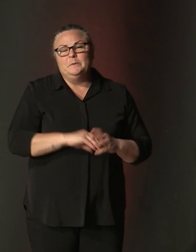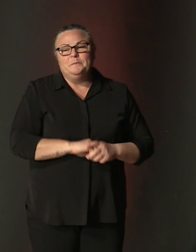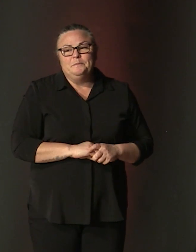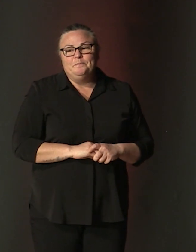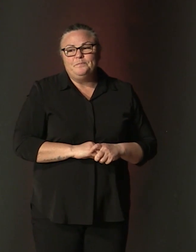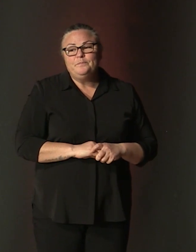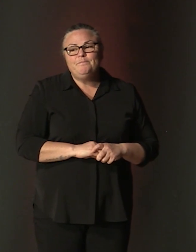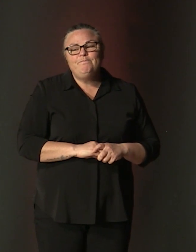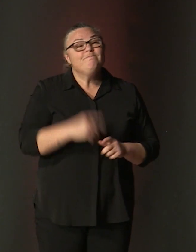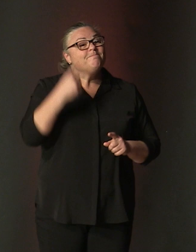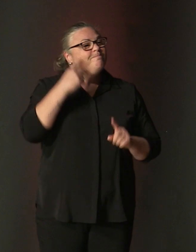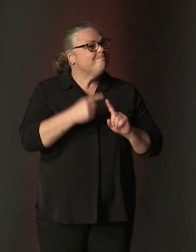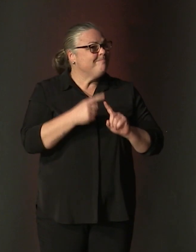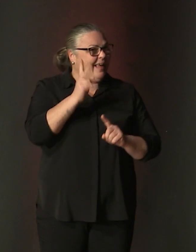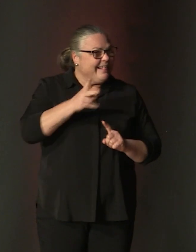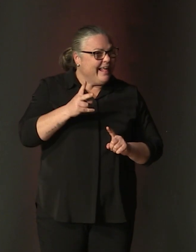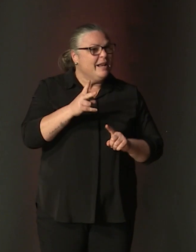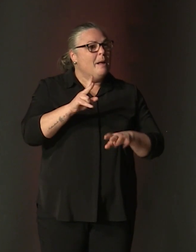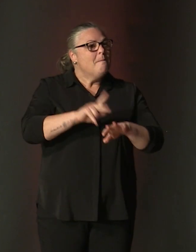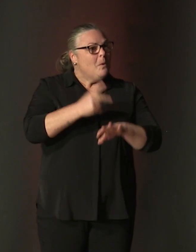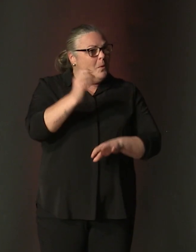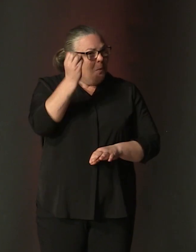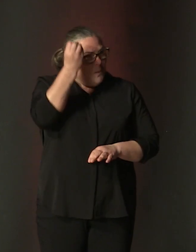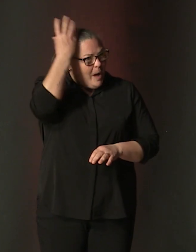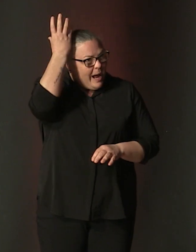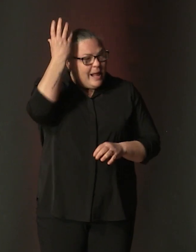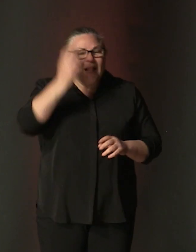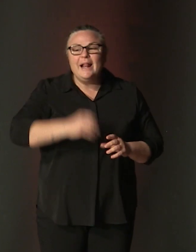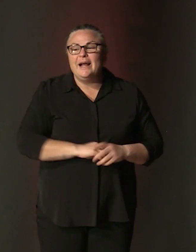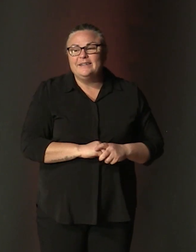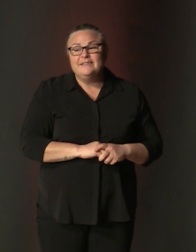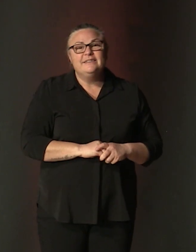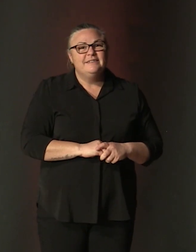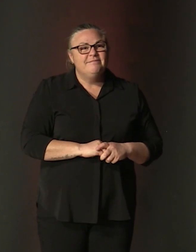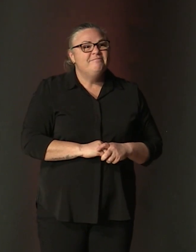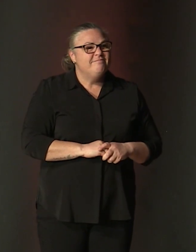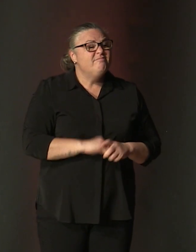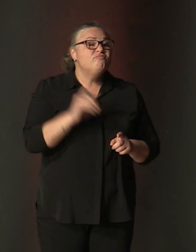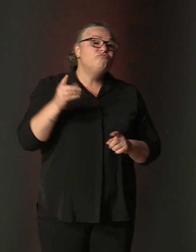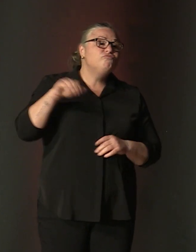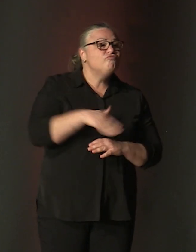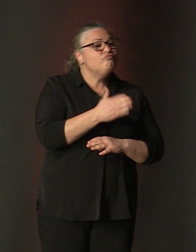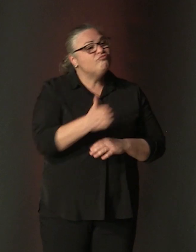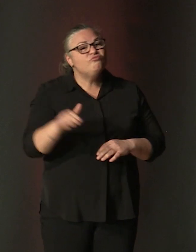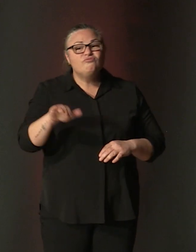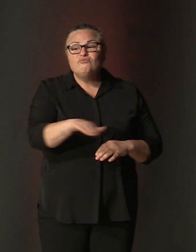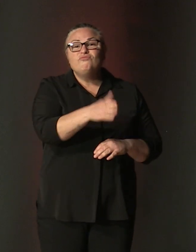of microplastics per day. That is 44 kg of plastic each day.